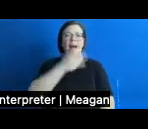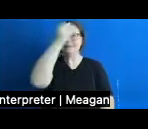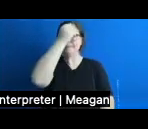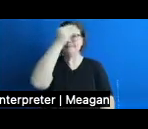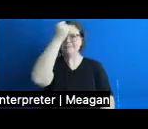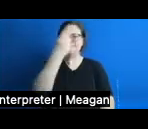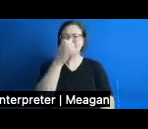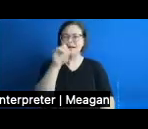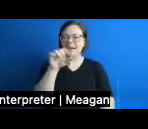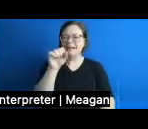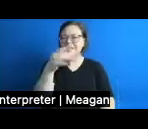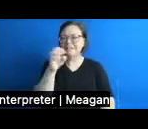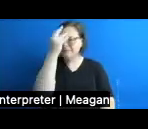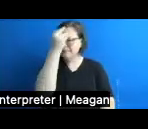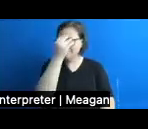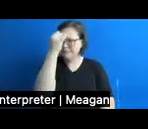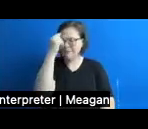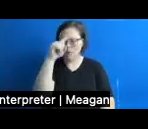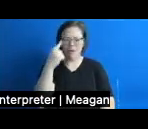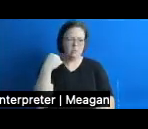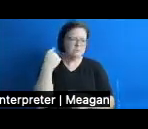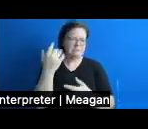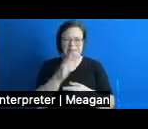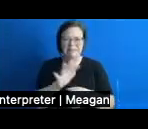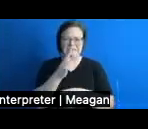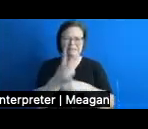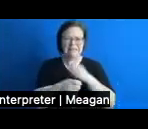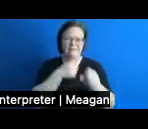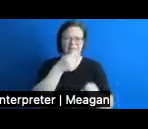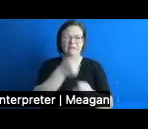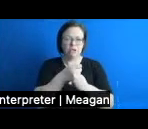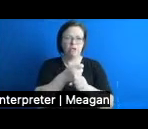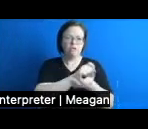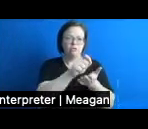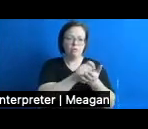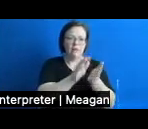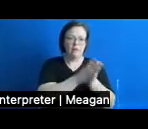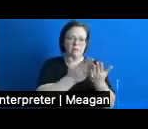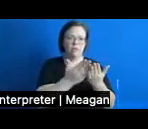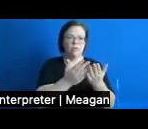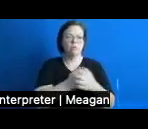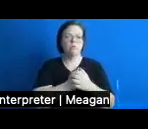for about the seven years that this book was being written. And I wanted to kind of unpack